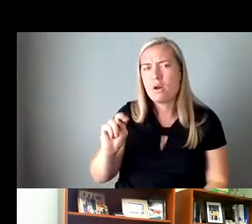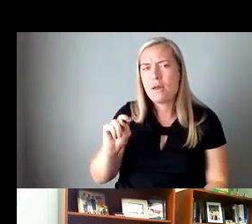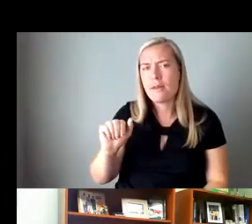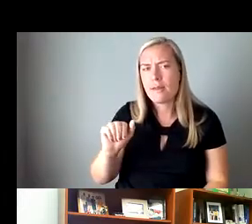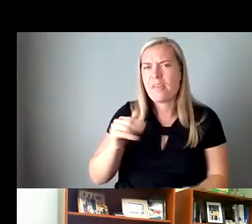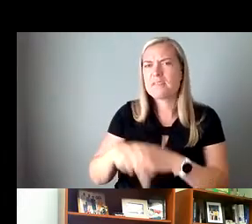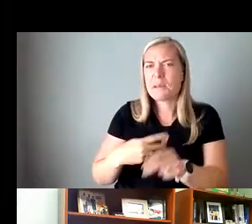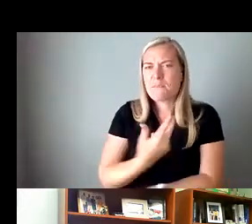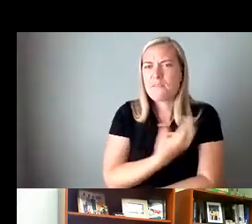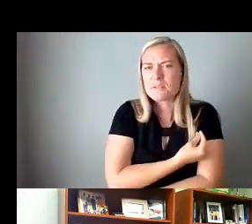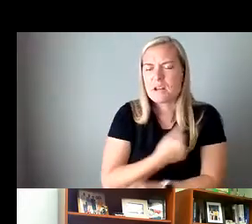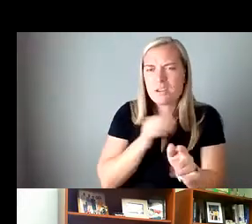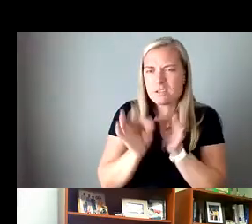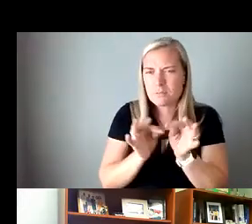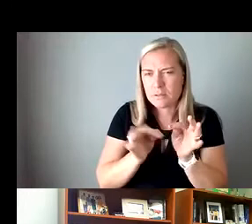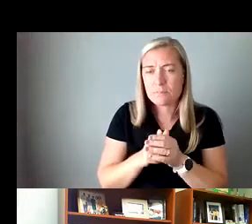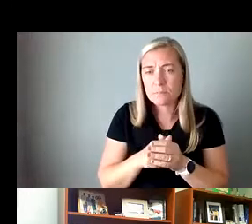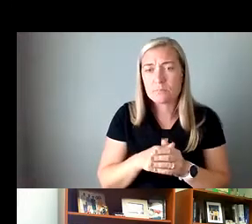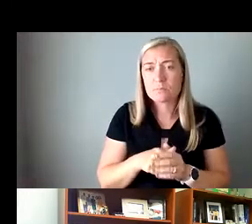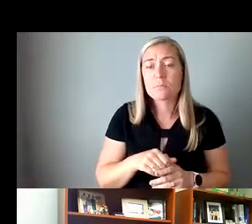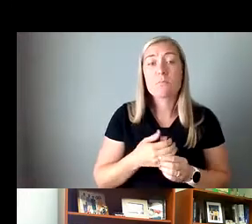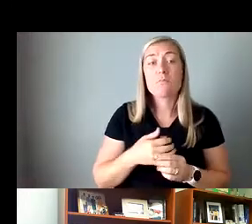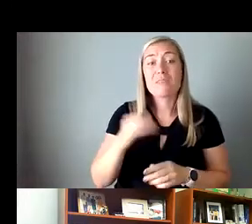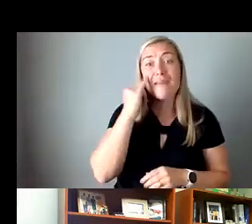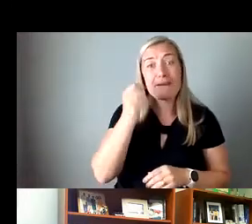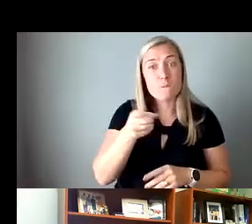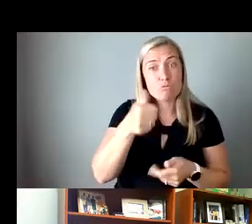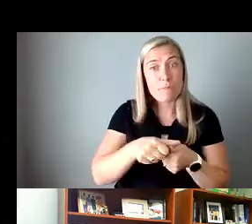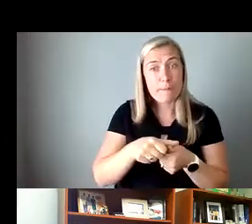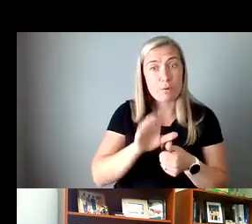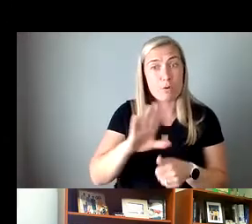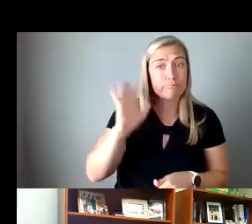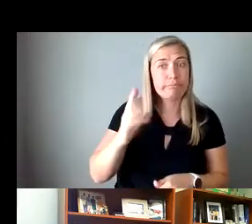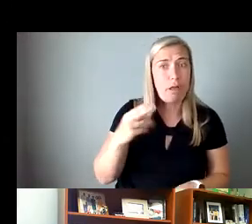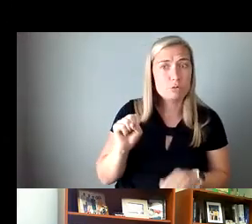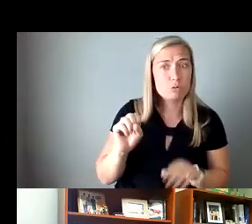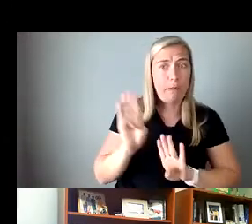RNA is actually ubiquitous. If you remember your high school biology or maybe even your college